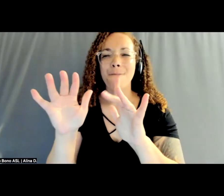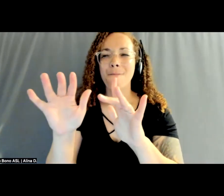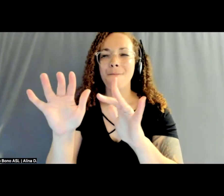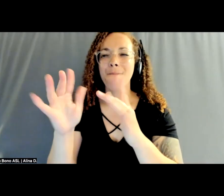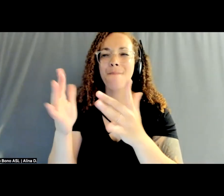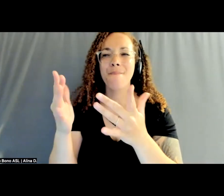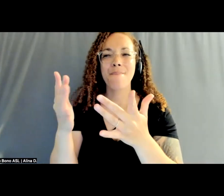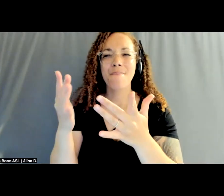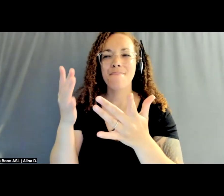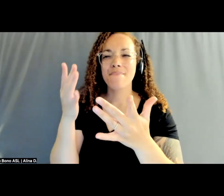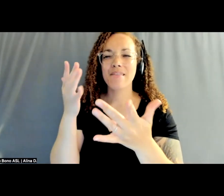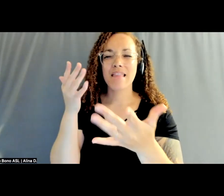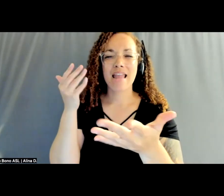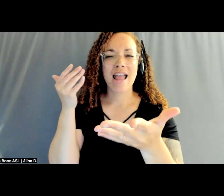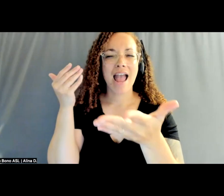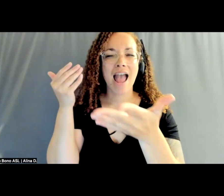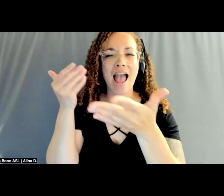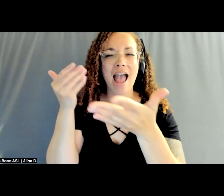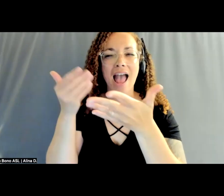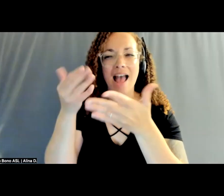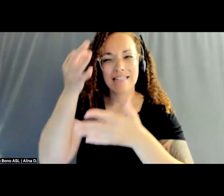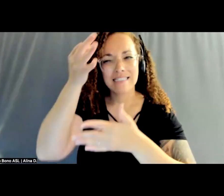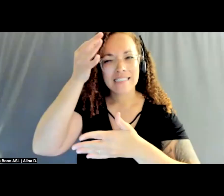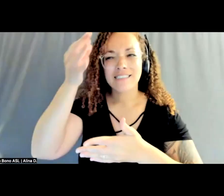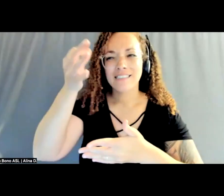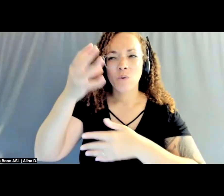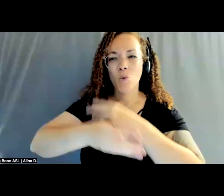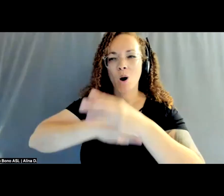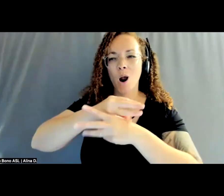such a gorgeous image. Yeah, as Sophia says in the chat, “We are